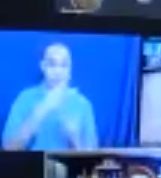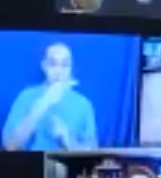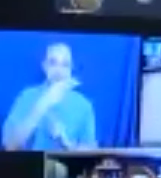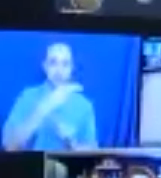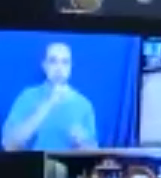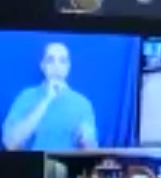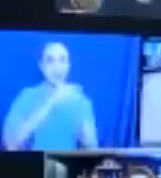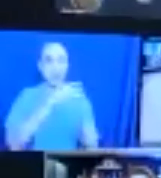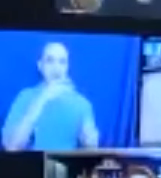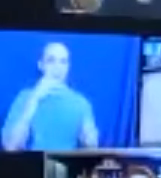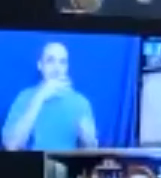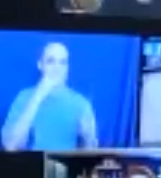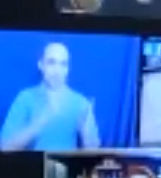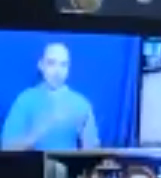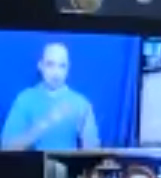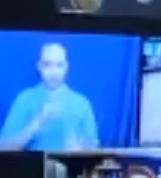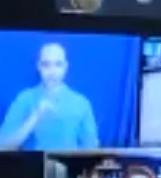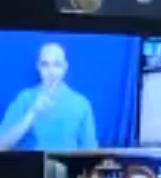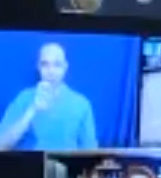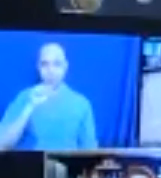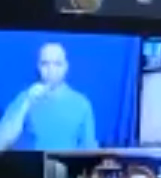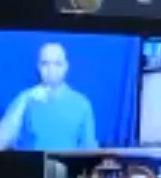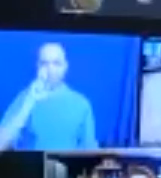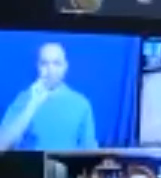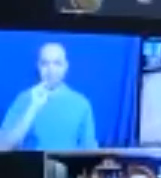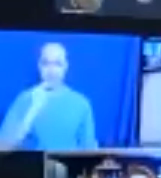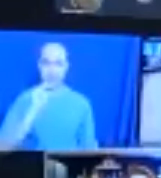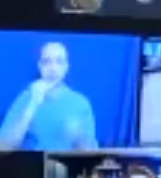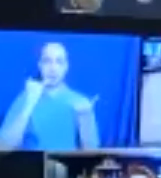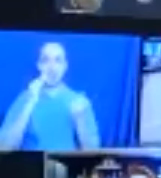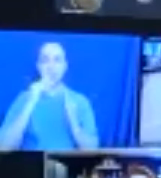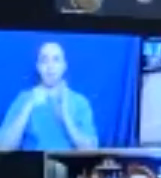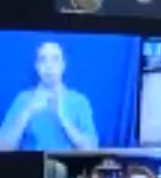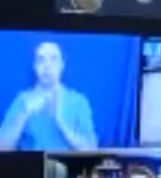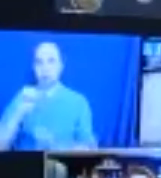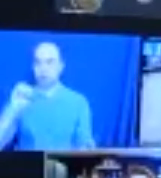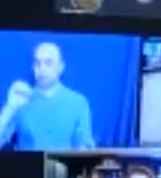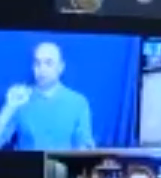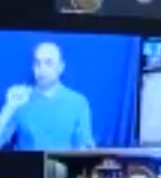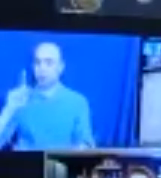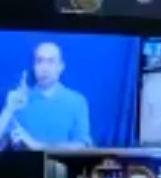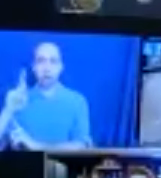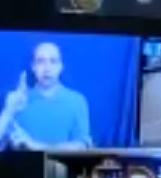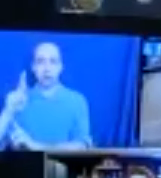I SHOW YOU THE FARMERS WEAPON.